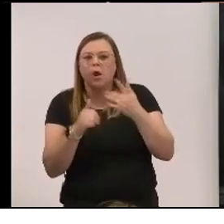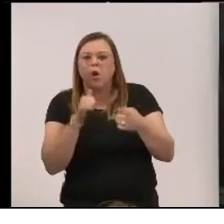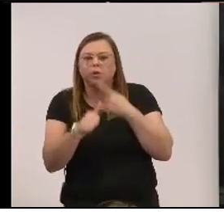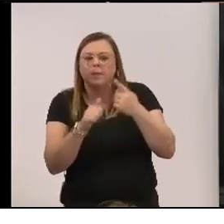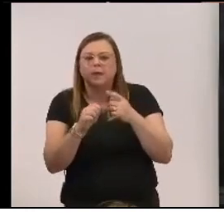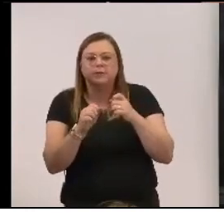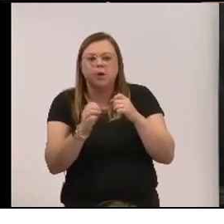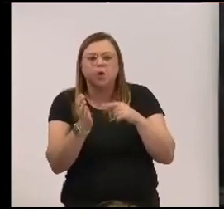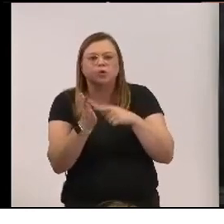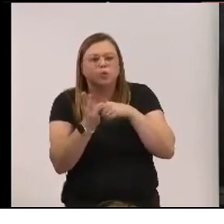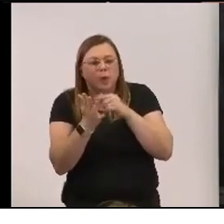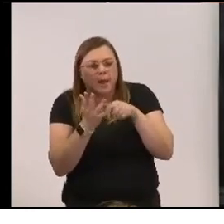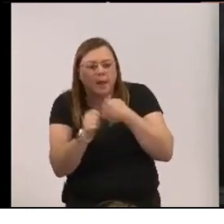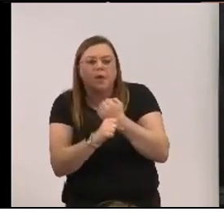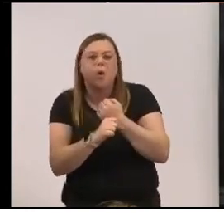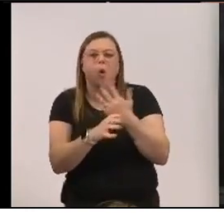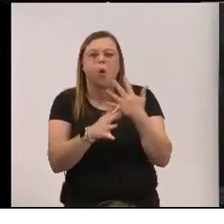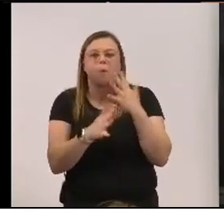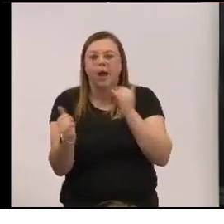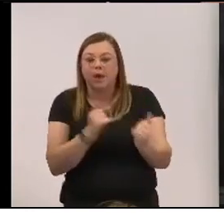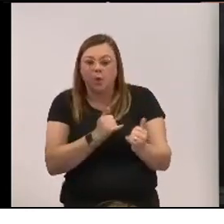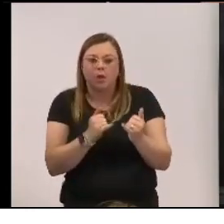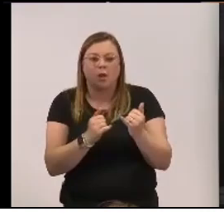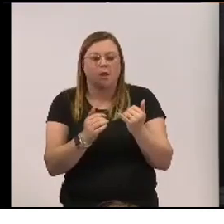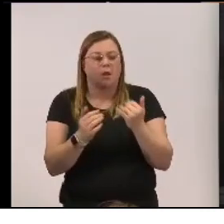tooling or manual testing? So I think it's going to